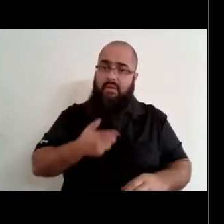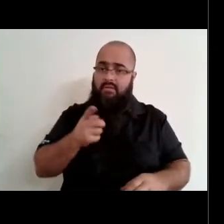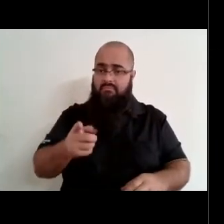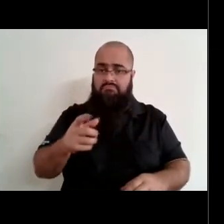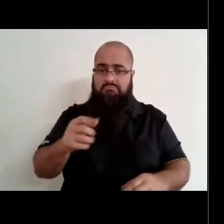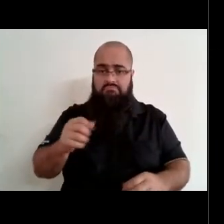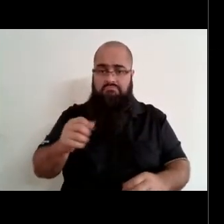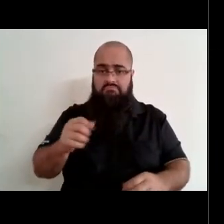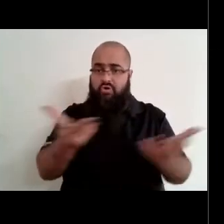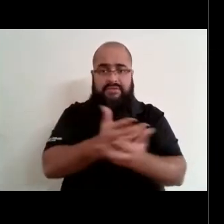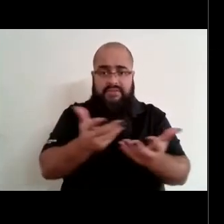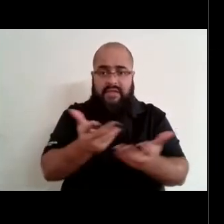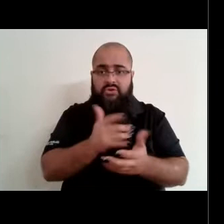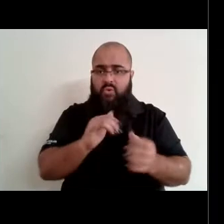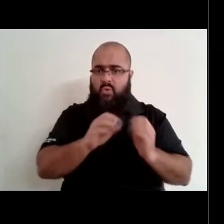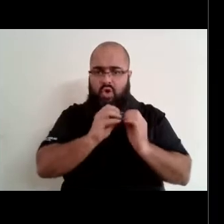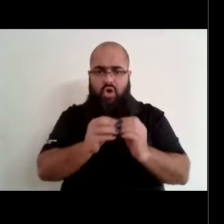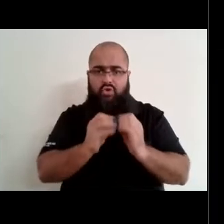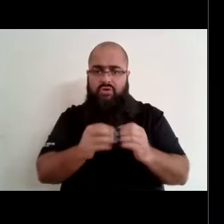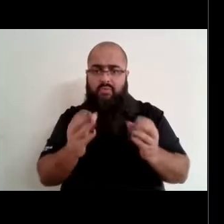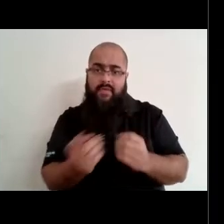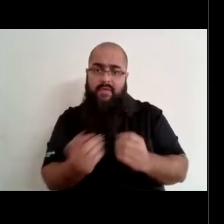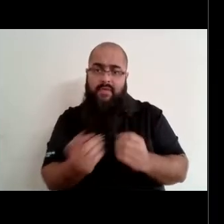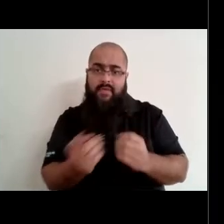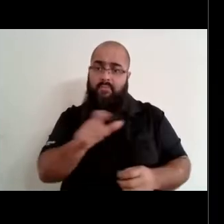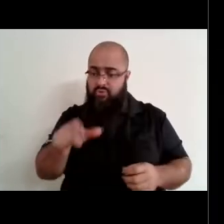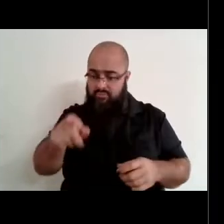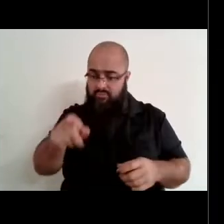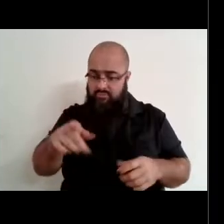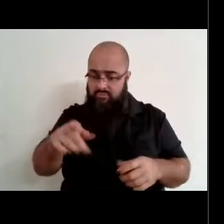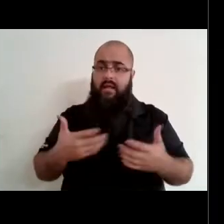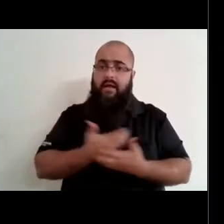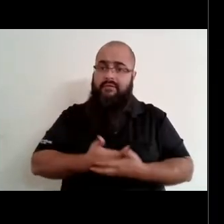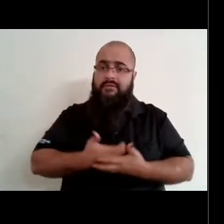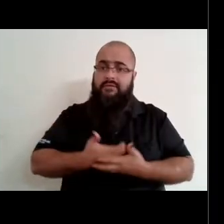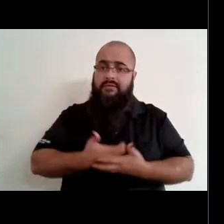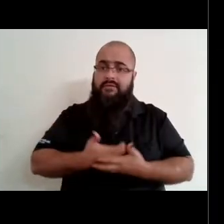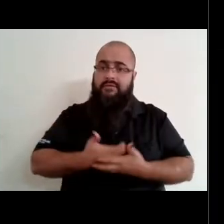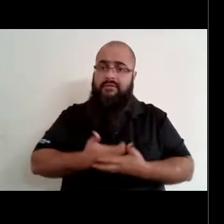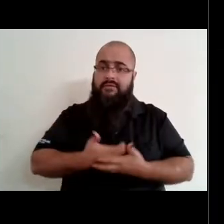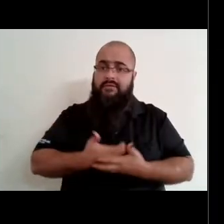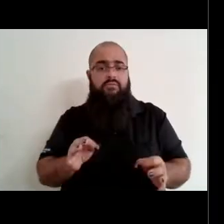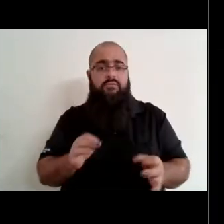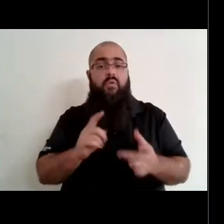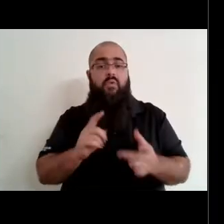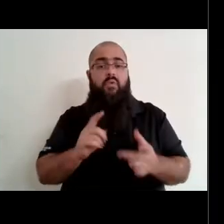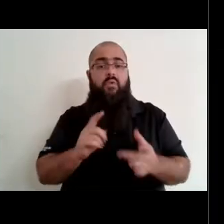Have, assaulted her, took the 12-month old child who really didn't have a relationship